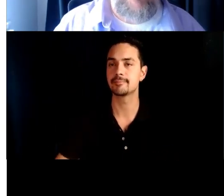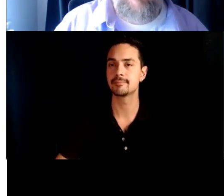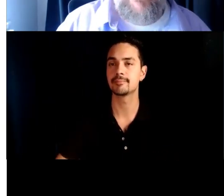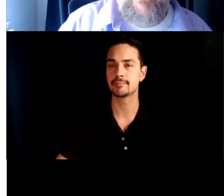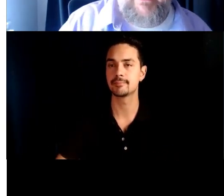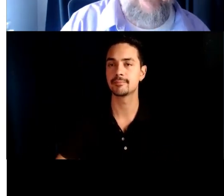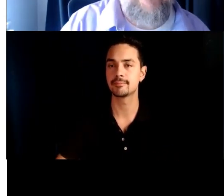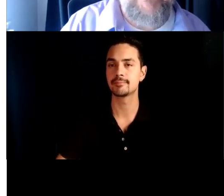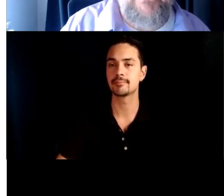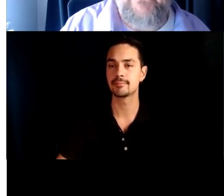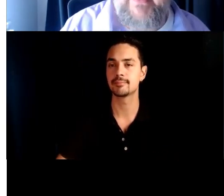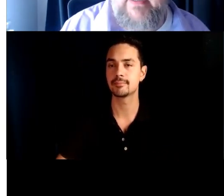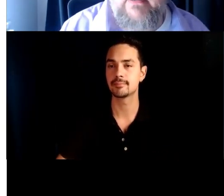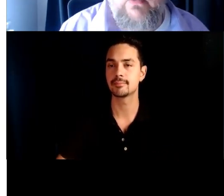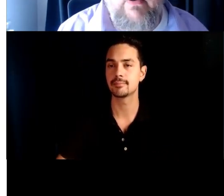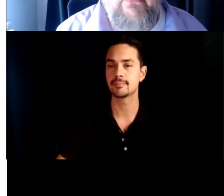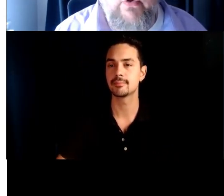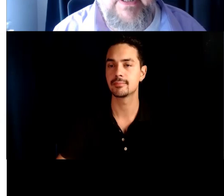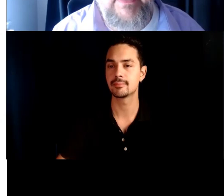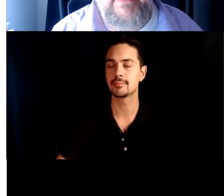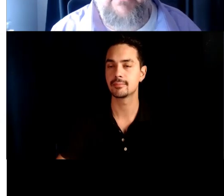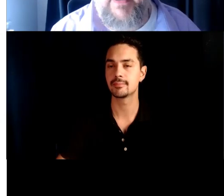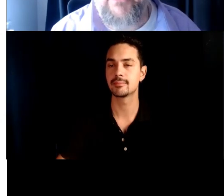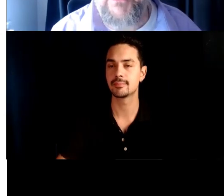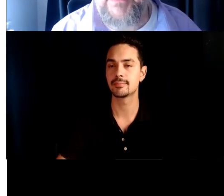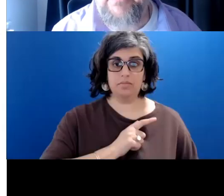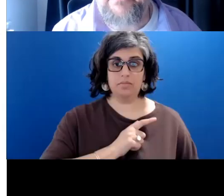So why do we have standards of care or informed consent models?